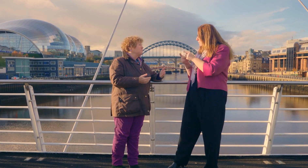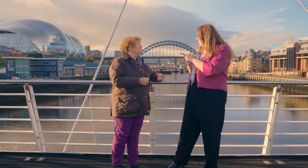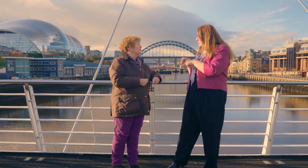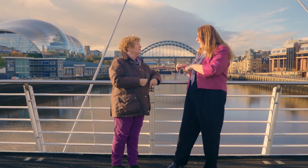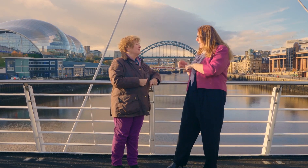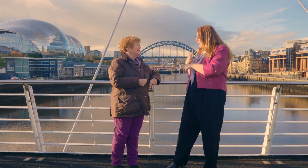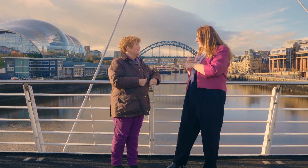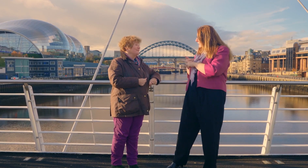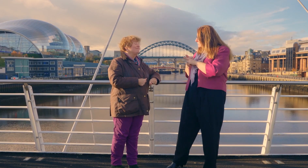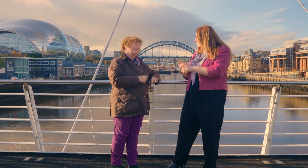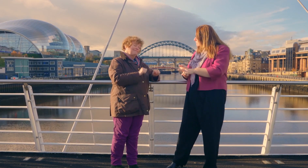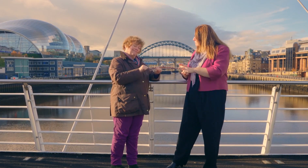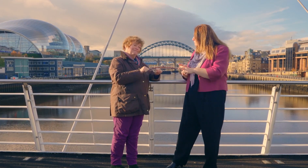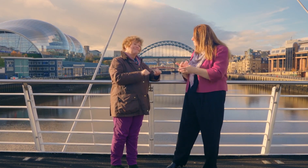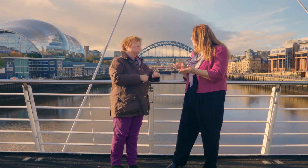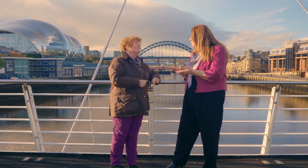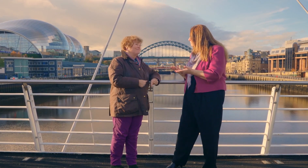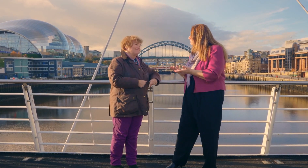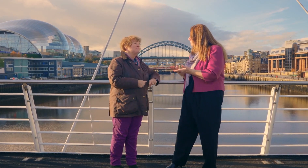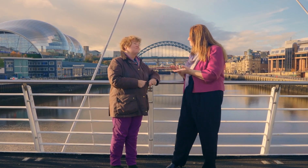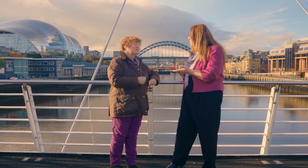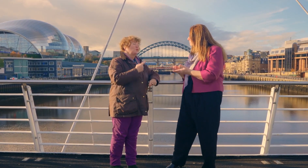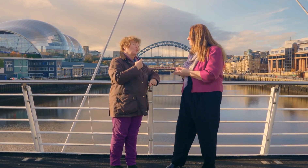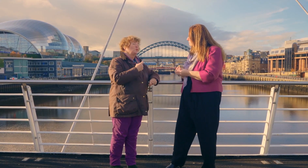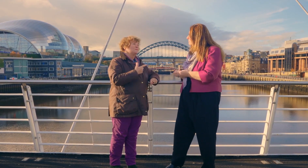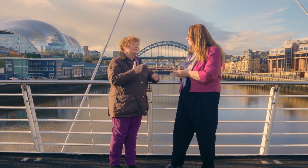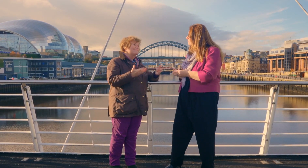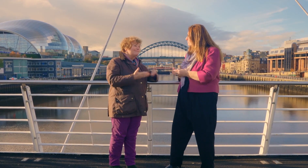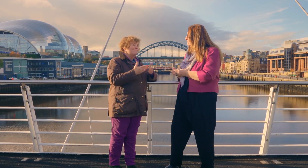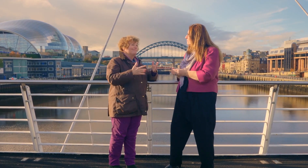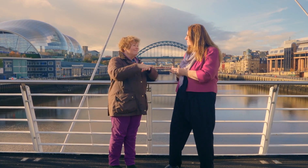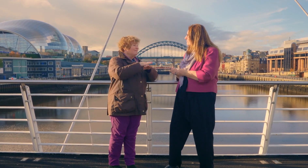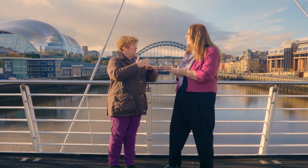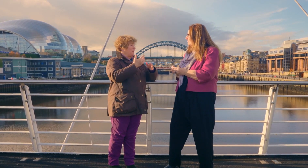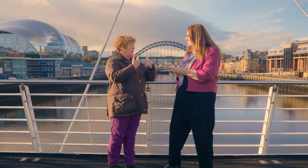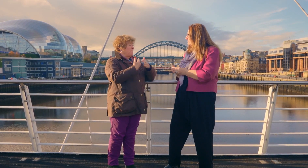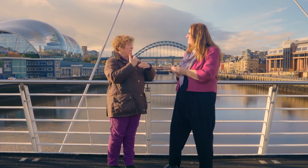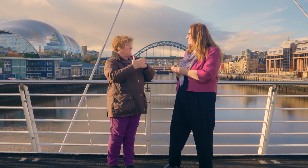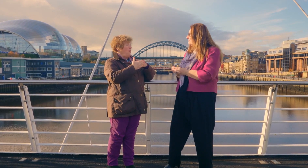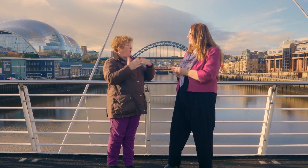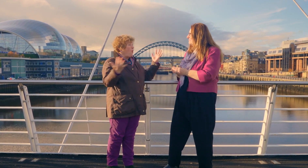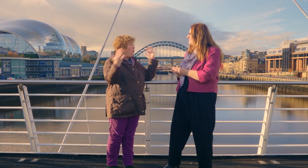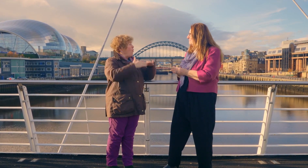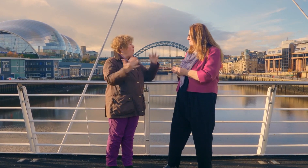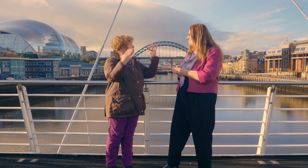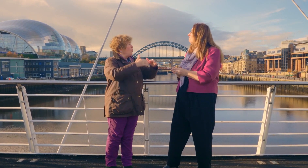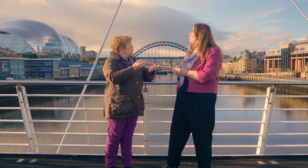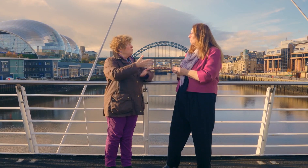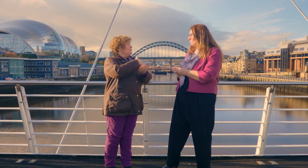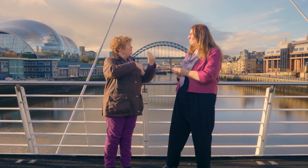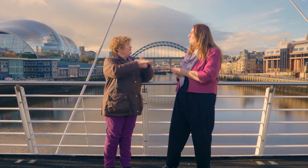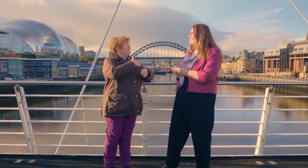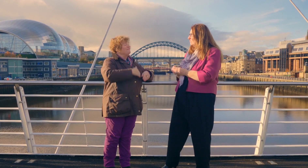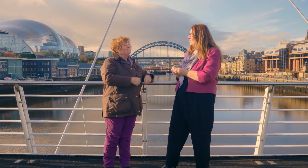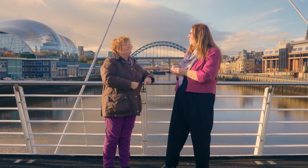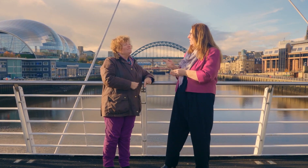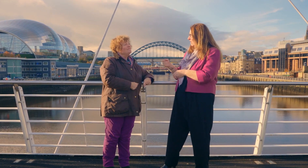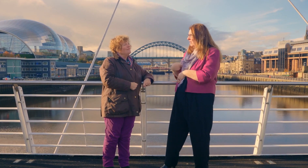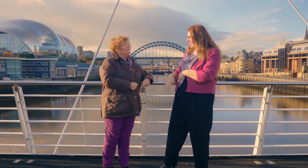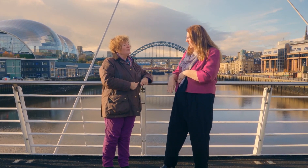I think the BDA need to look at that. You're right, we could do more to encourage people to interact, bring them together more often, to recreate that social mix.